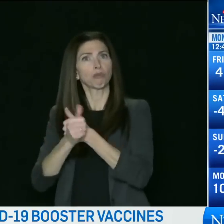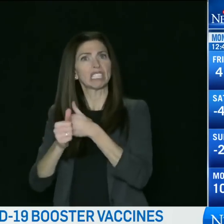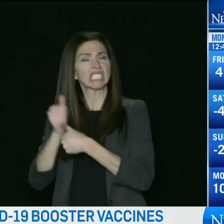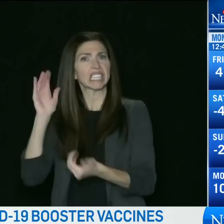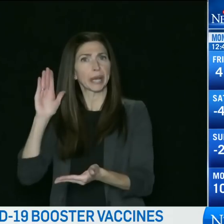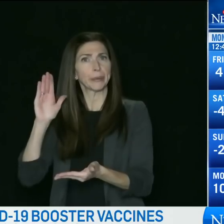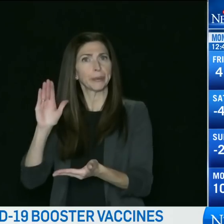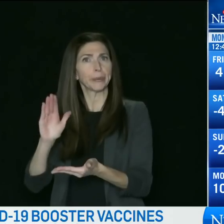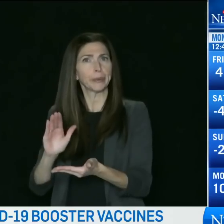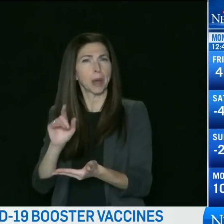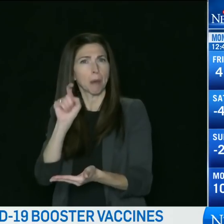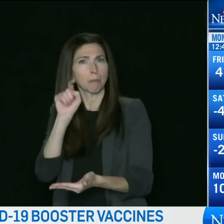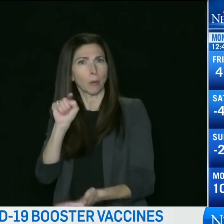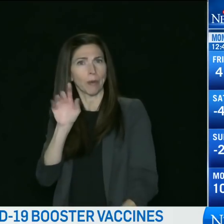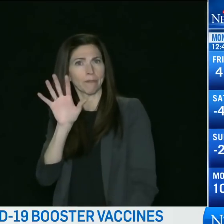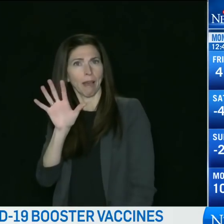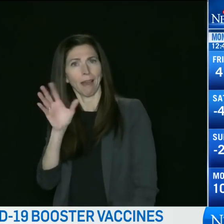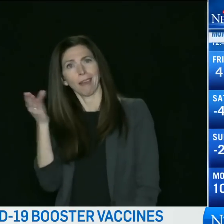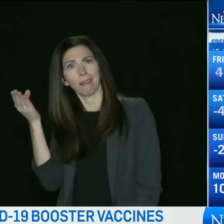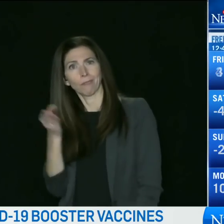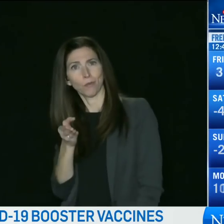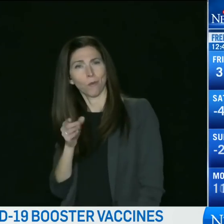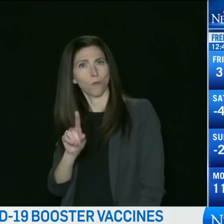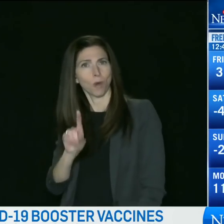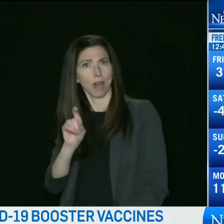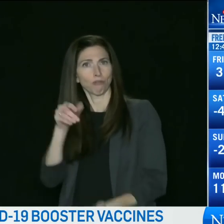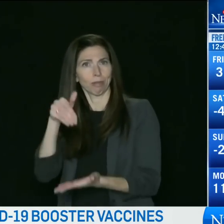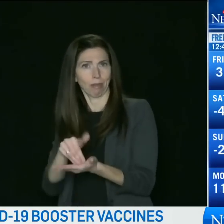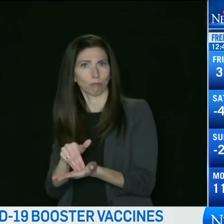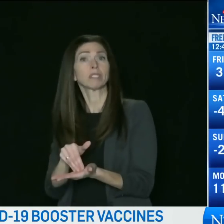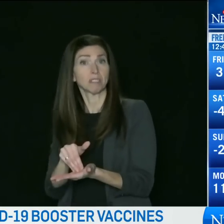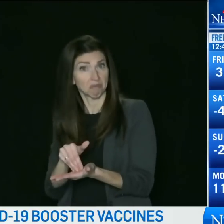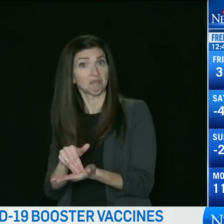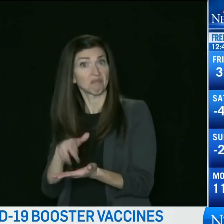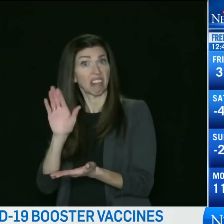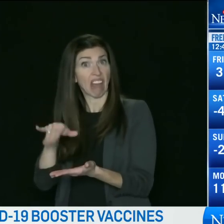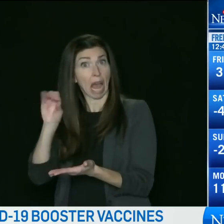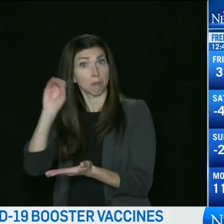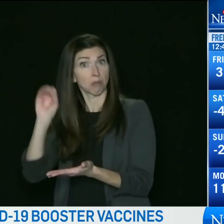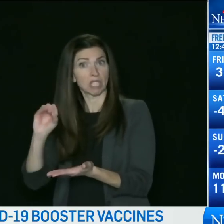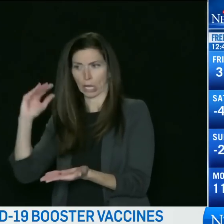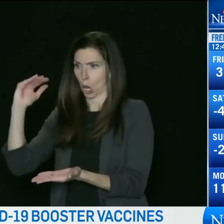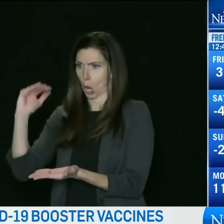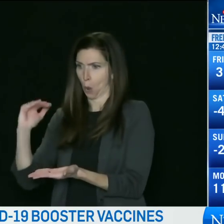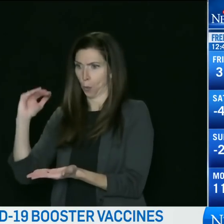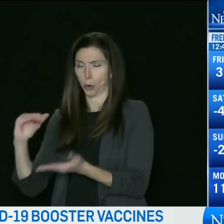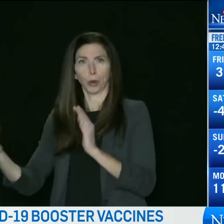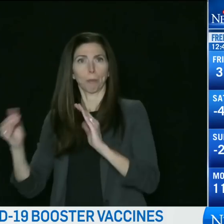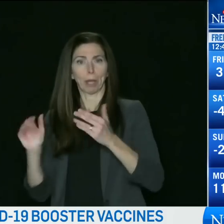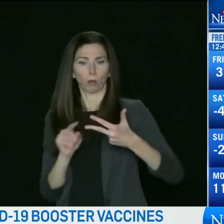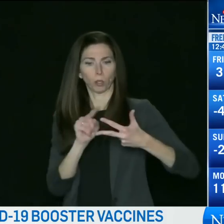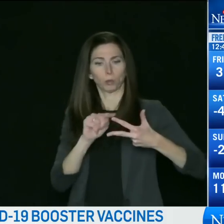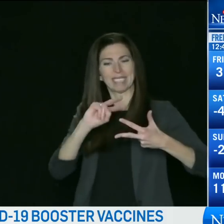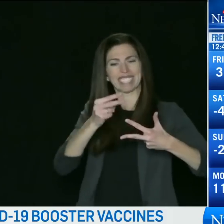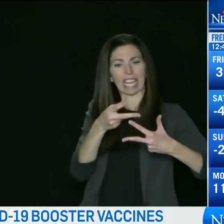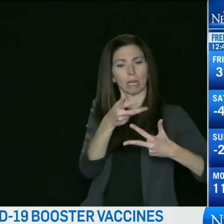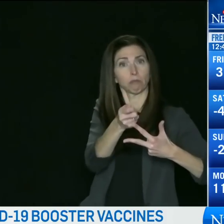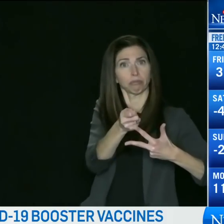THIRD DOSE MYOCARDITIS RATE HAVE BEEN AROUND .5 PER HUNDRED